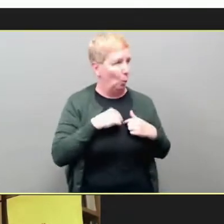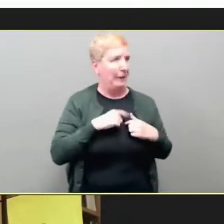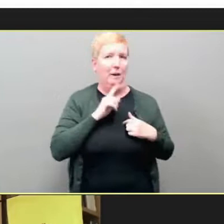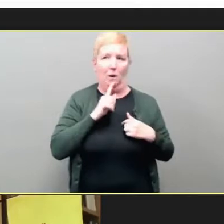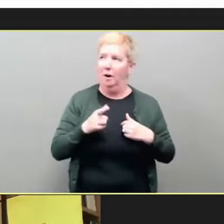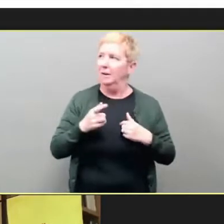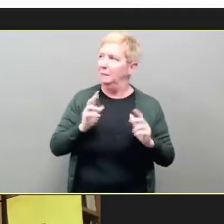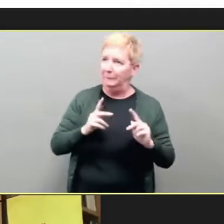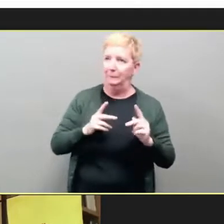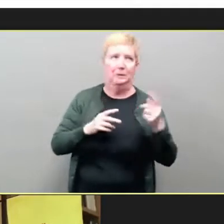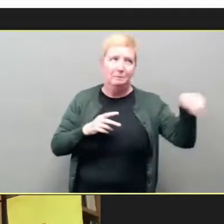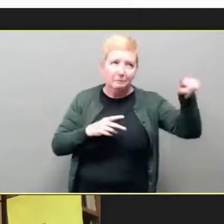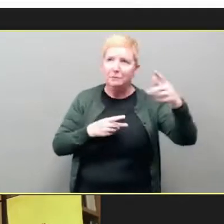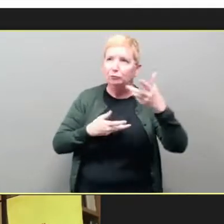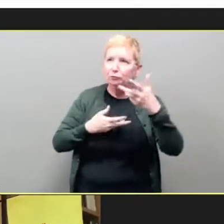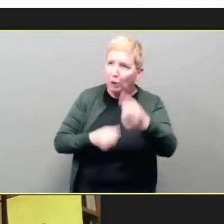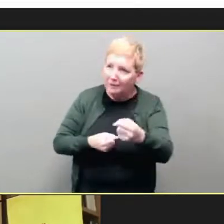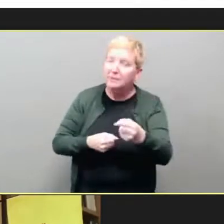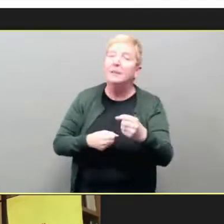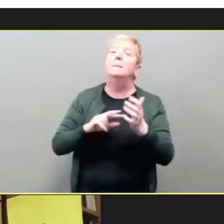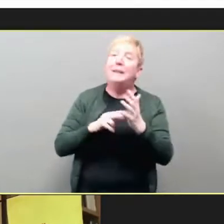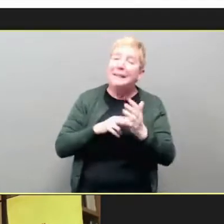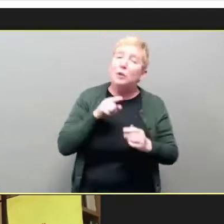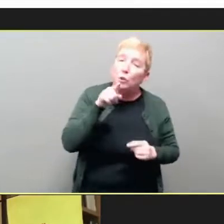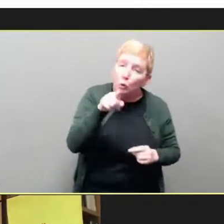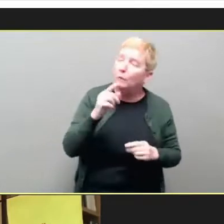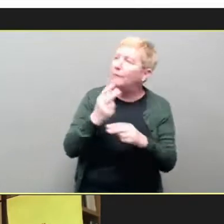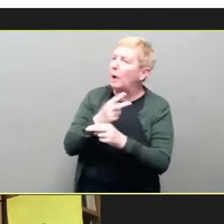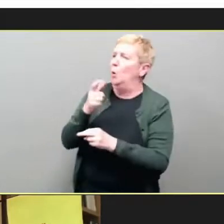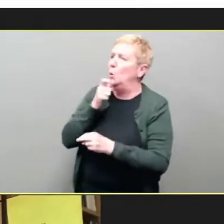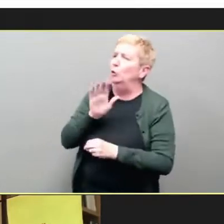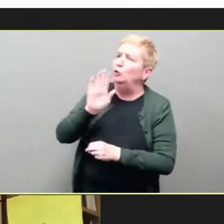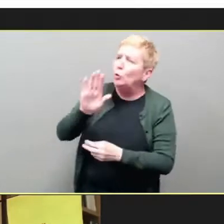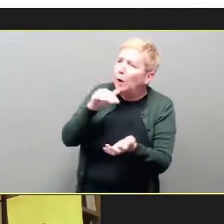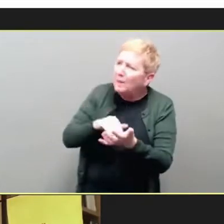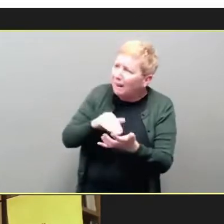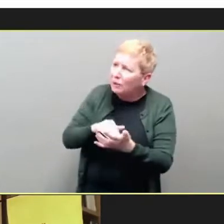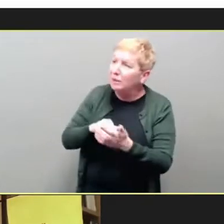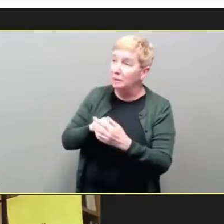know that you most trust to give you advice about your health and about the